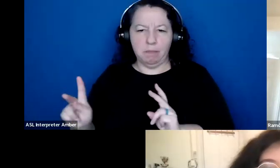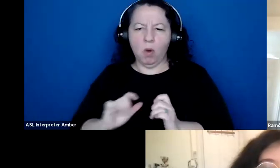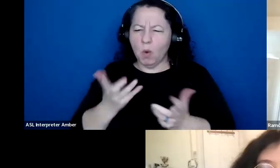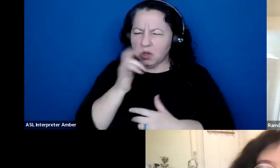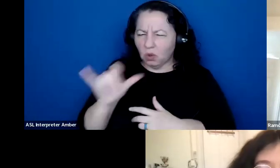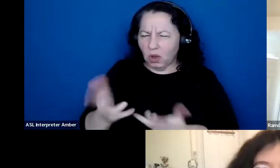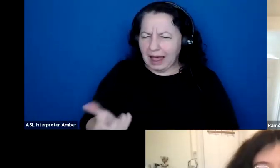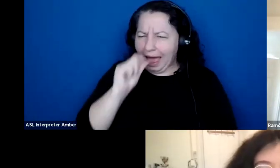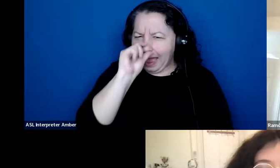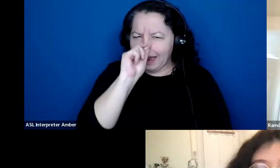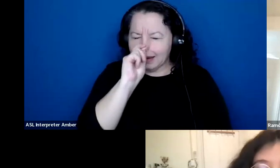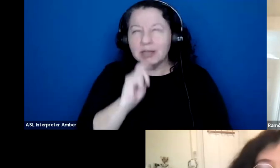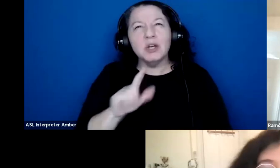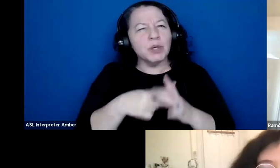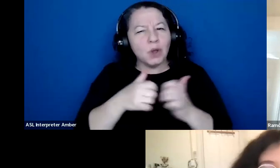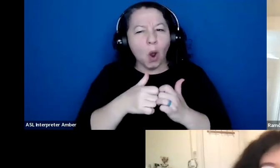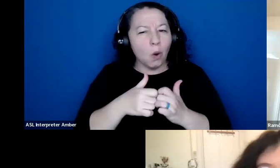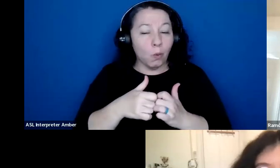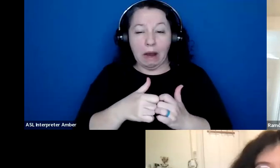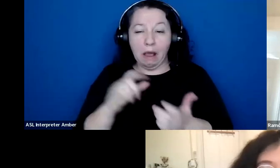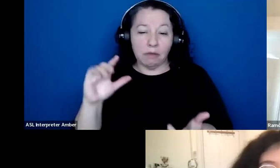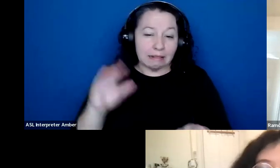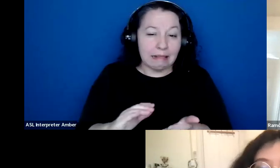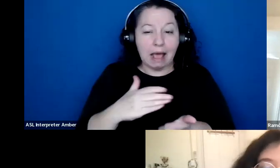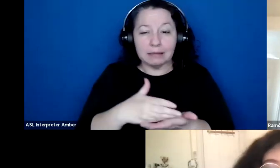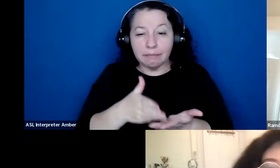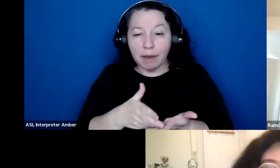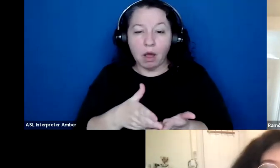Do we start by, for instance, shrinking the budget? Do we start by closing bases?